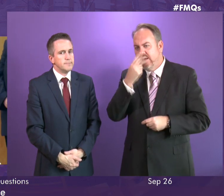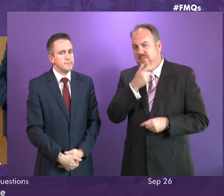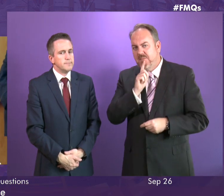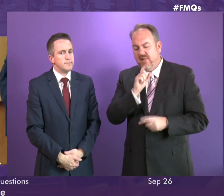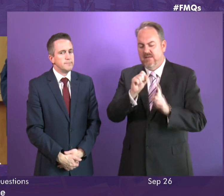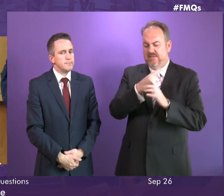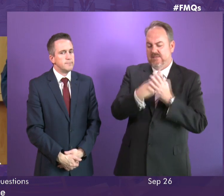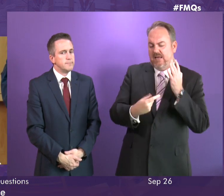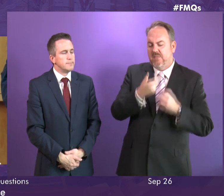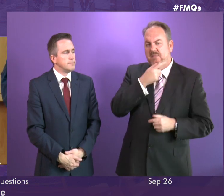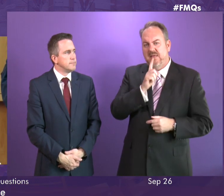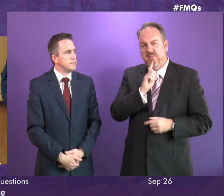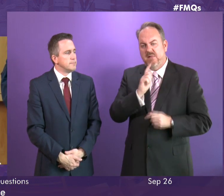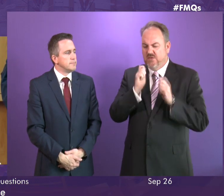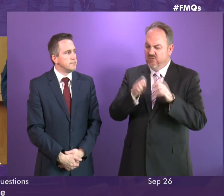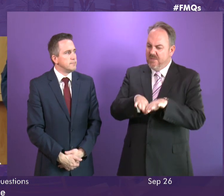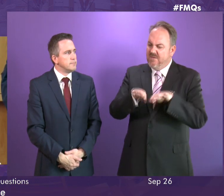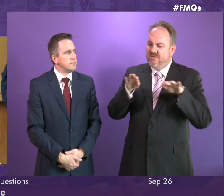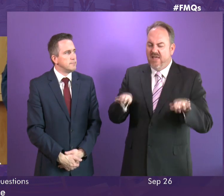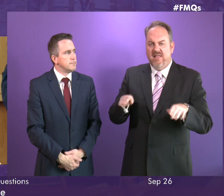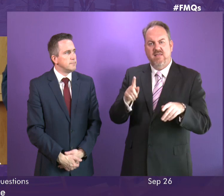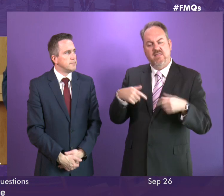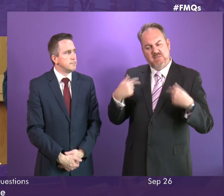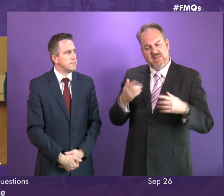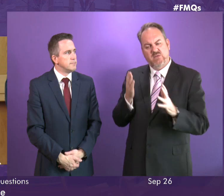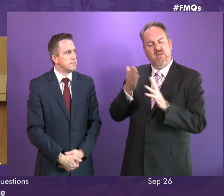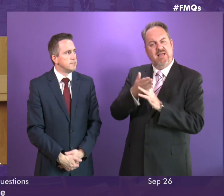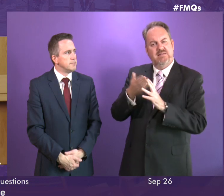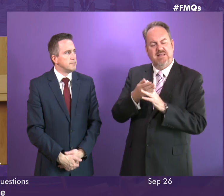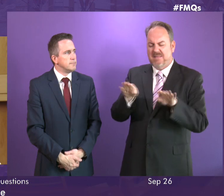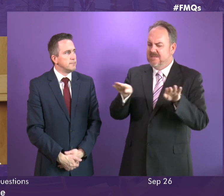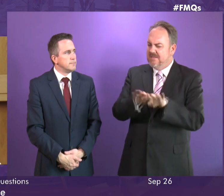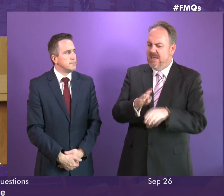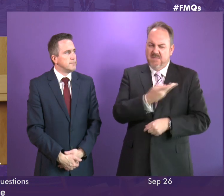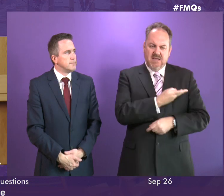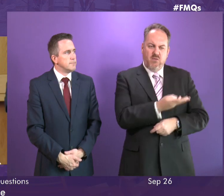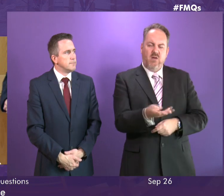and disabled people must be able to access and use public transport just like everybody else.”